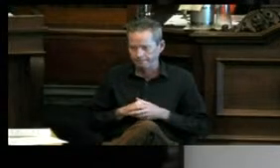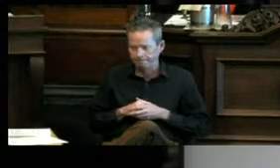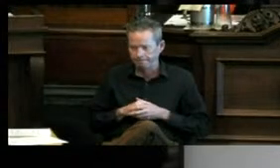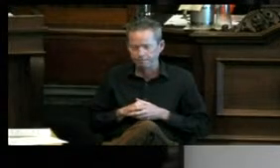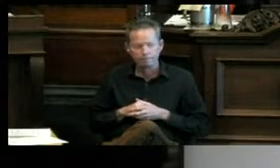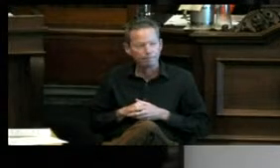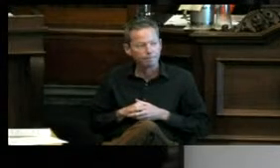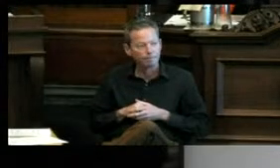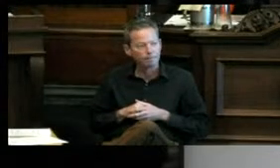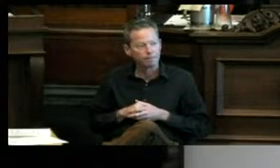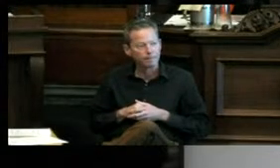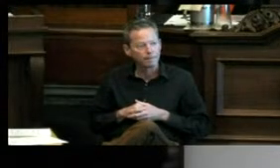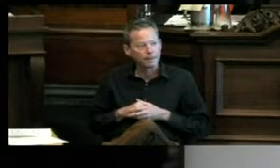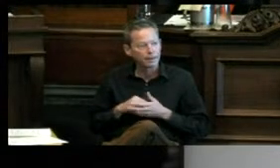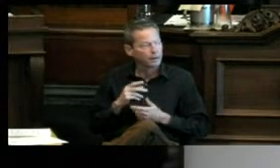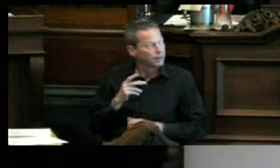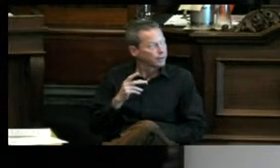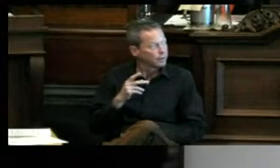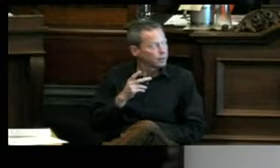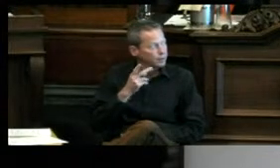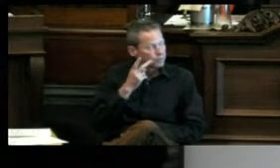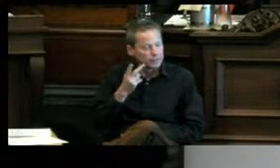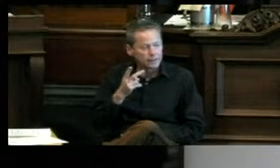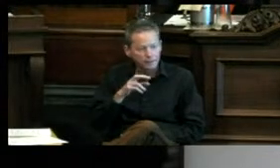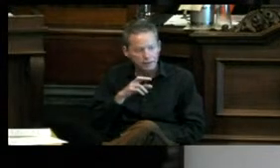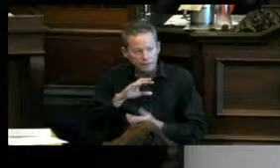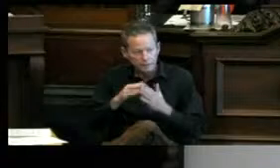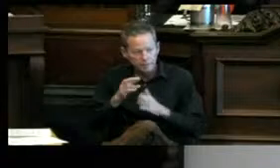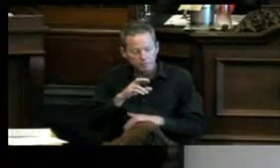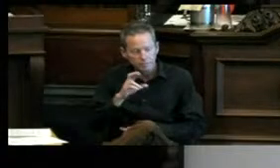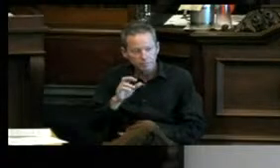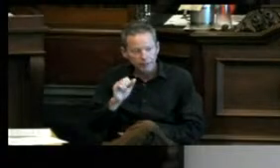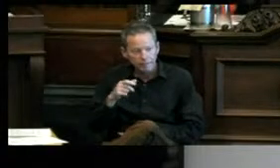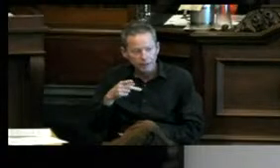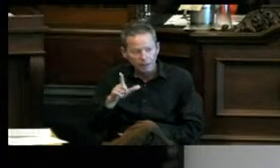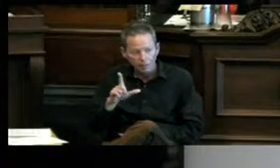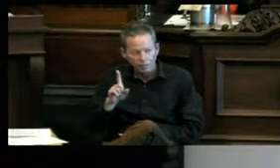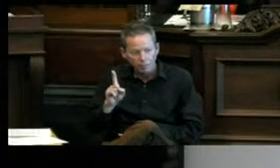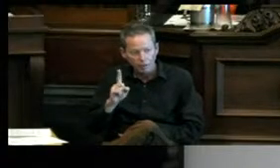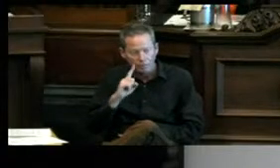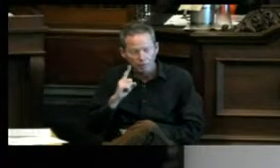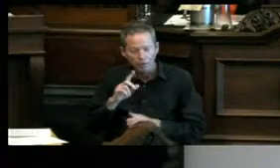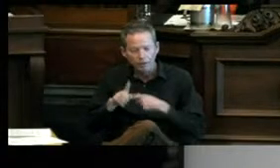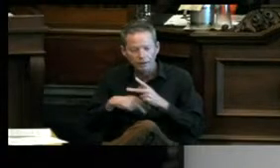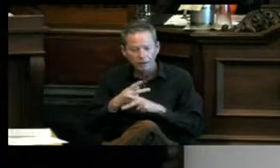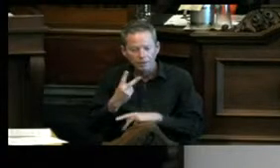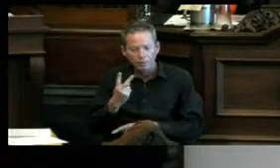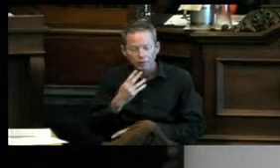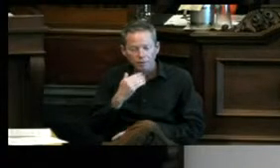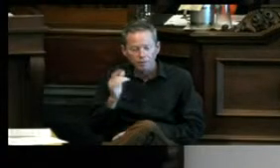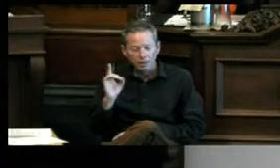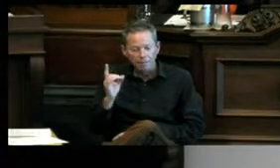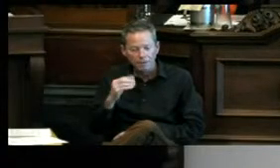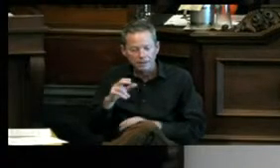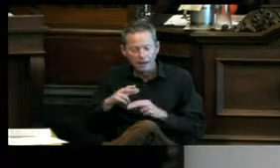start with the pharmacy cost saving measures utilizing the